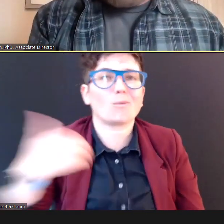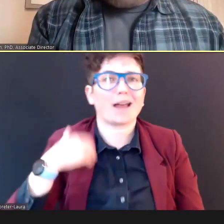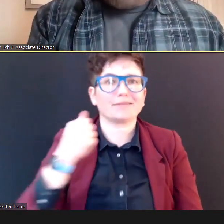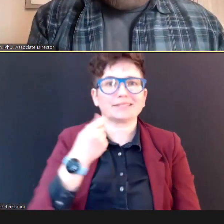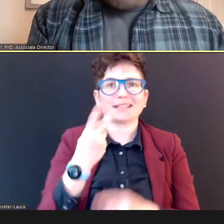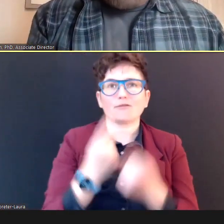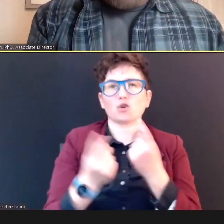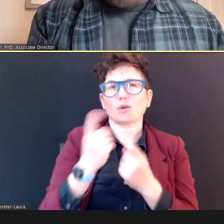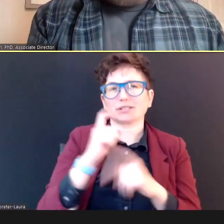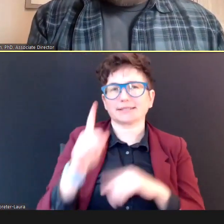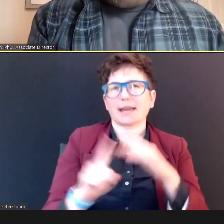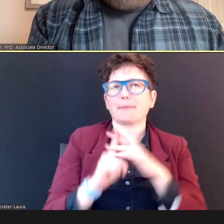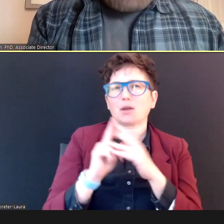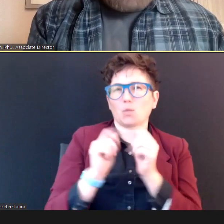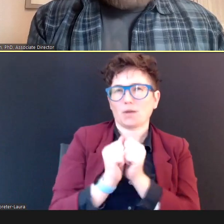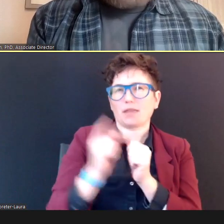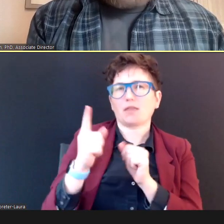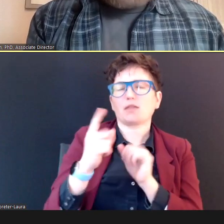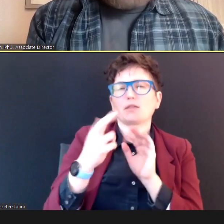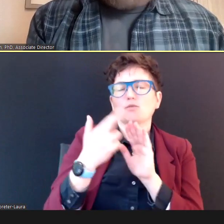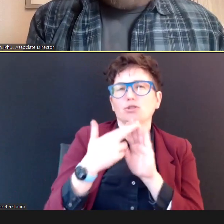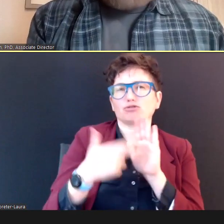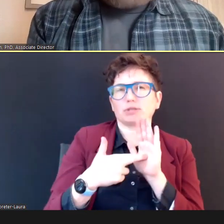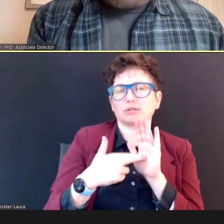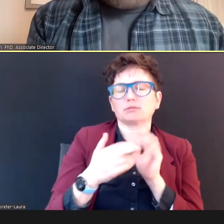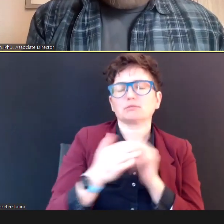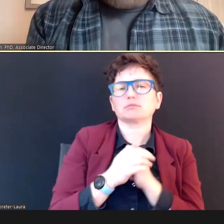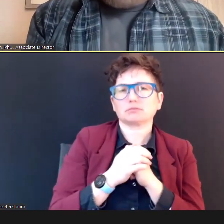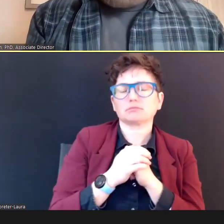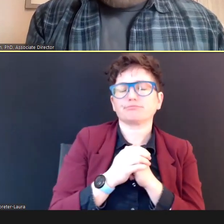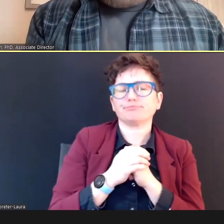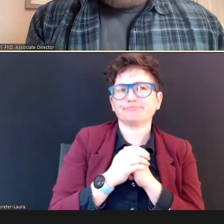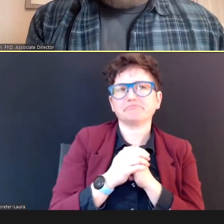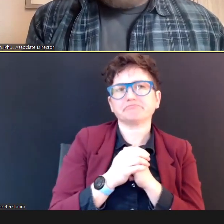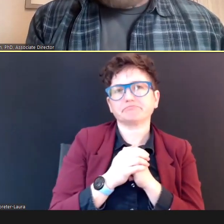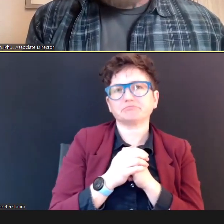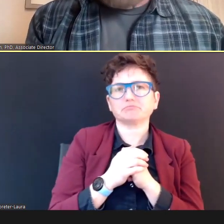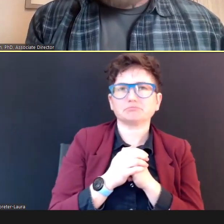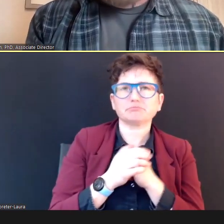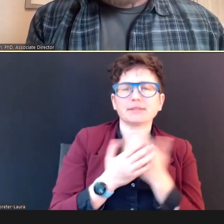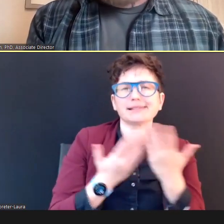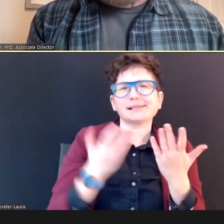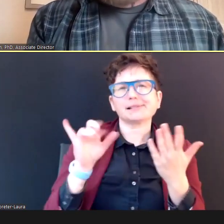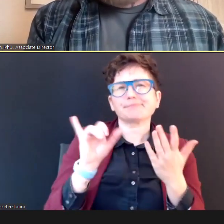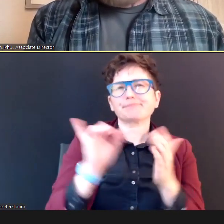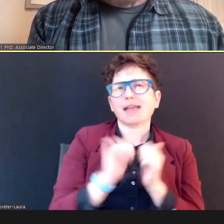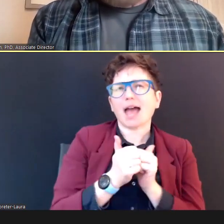registrations um and